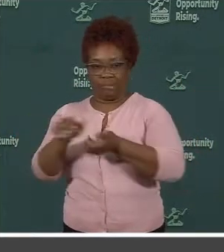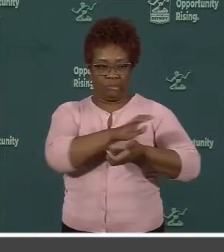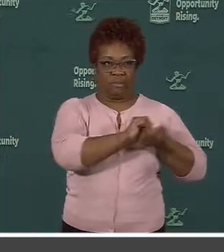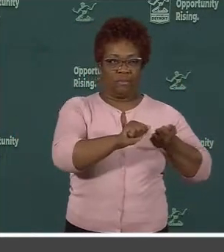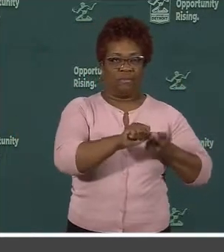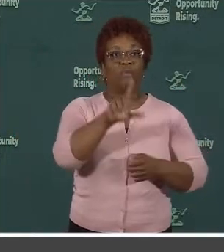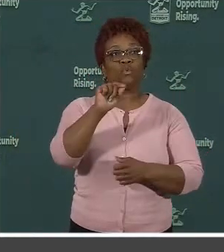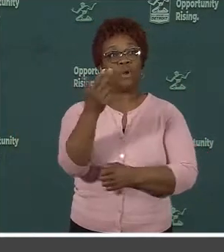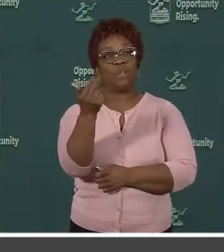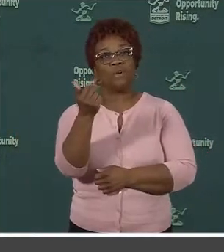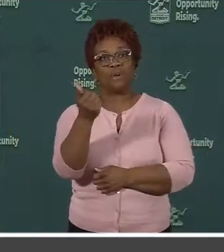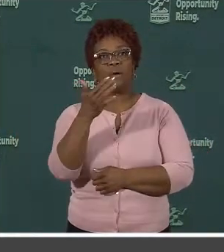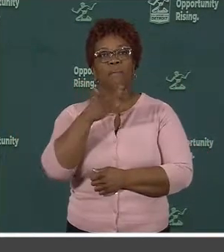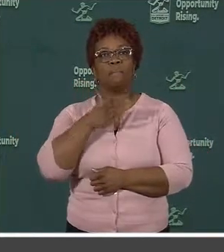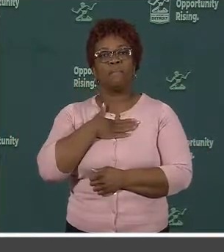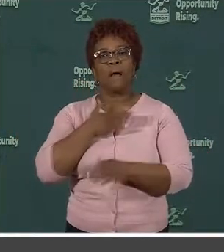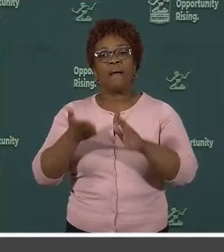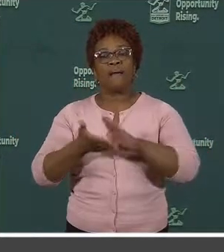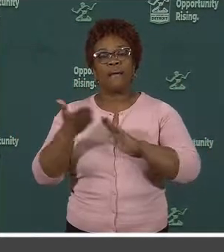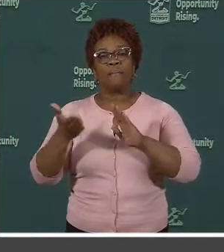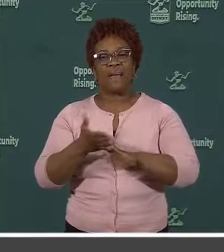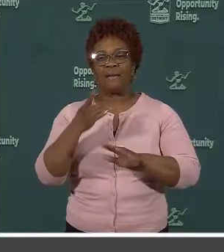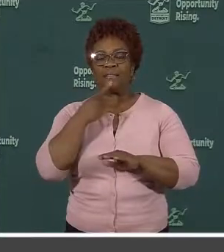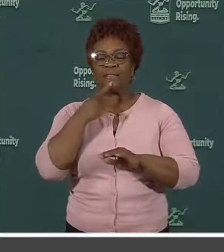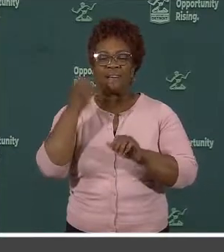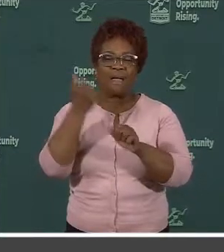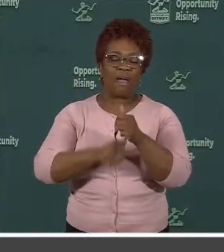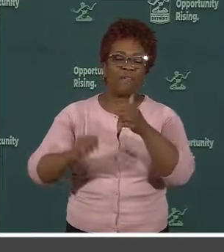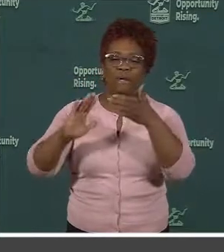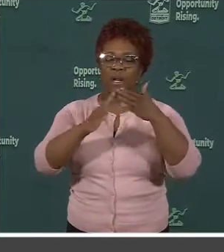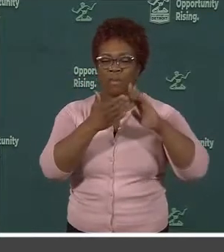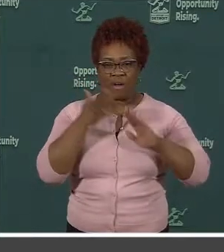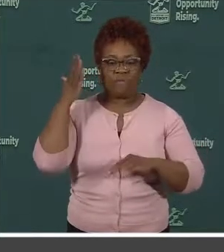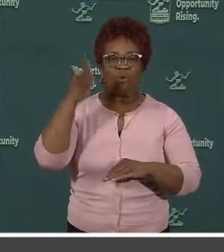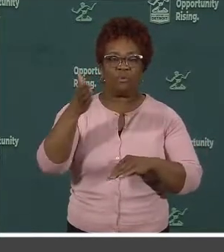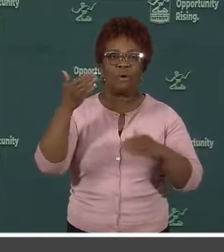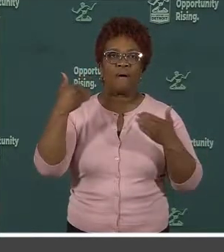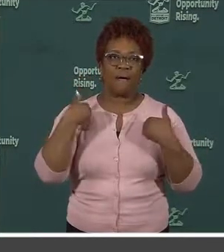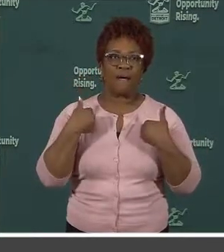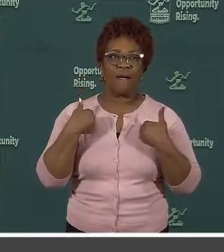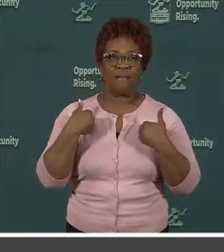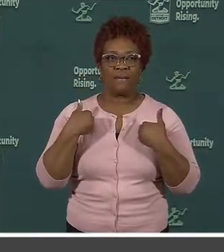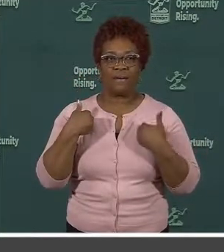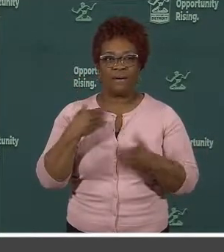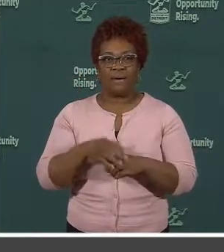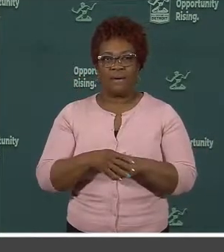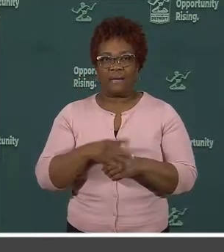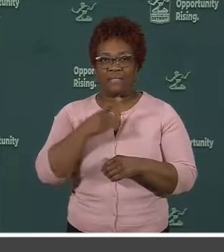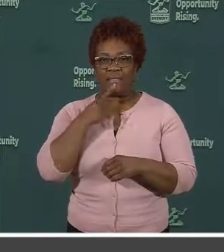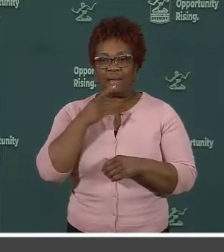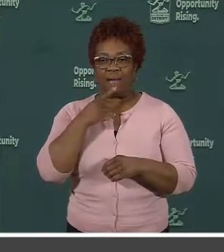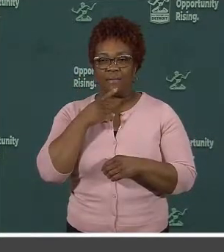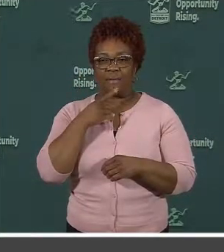NEIGHBORHOOD HAS A FUTURE PEOPLE SAID OH HE DOESN'T BELIEVE IT IS THE THING I REALLY DIDN'T BELIEVE IT I DID BELIEVE EVERY NEIGHBORHOOD IN